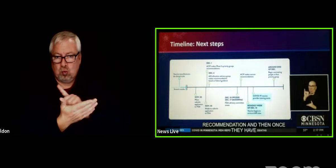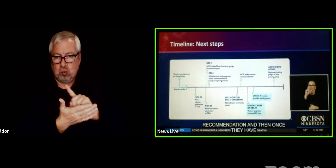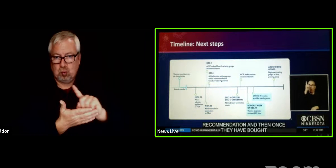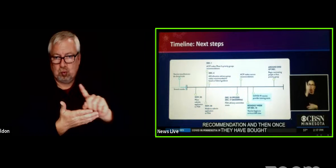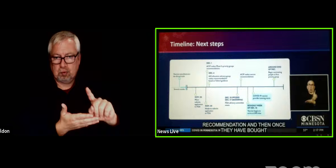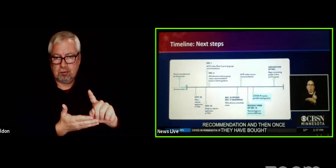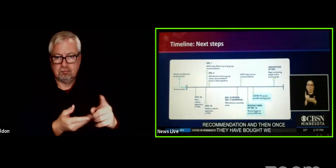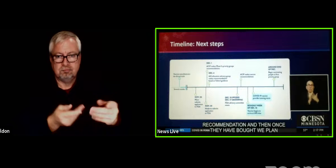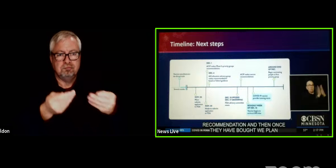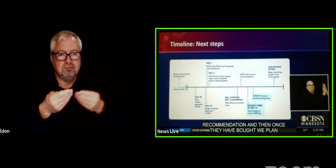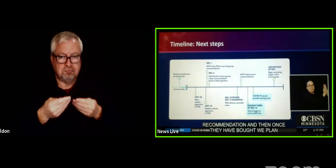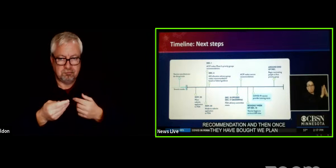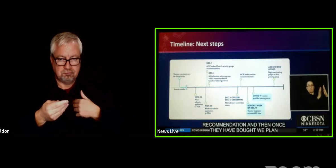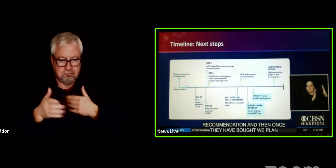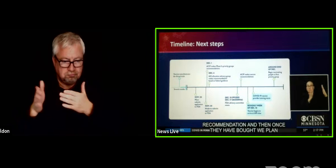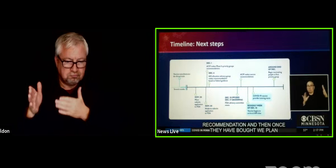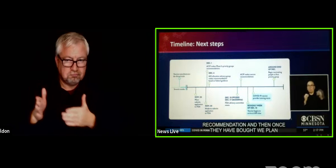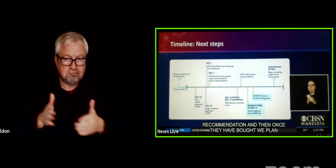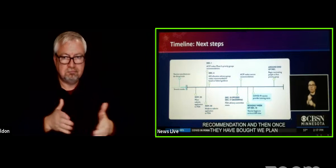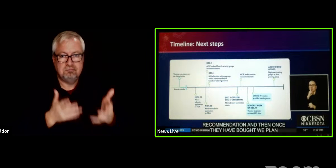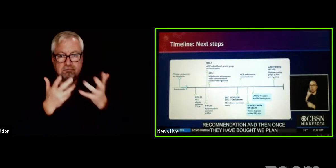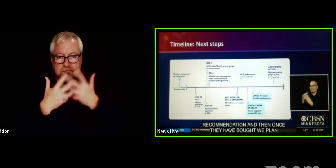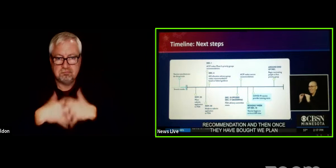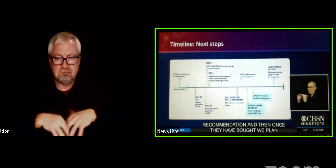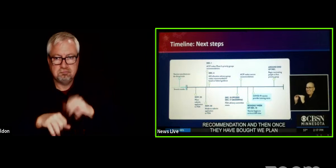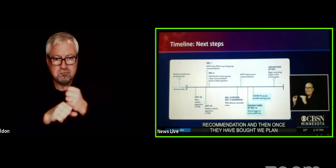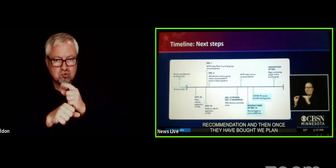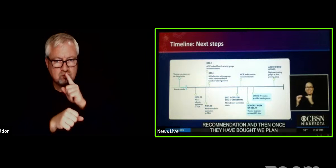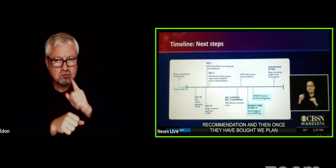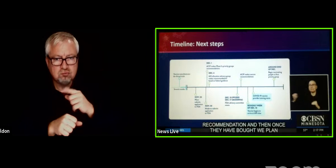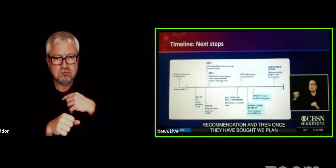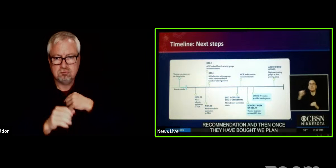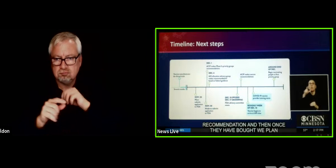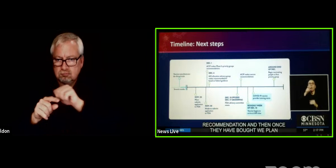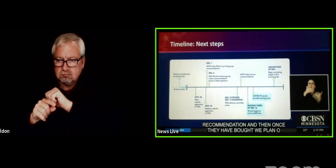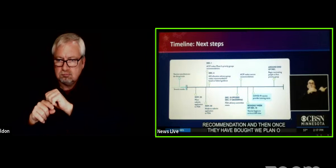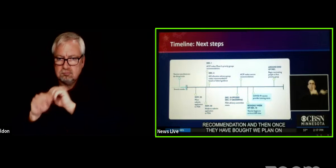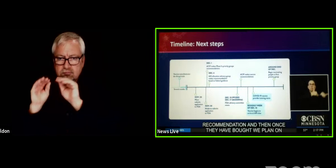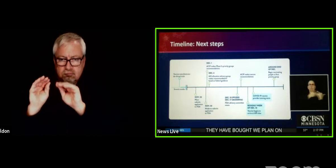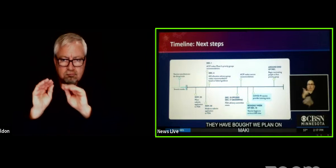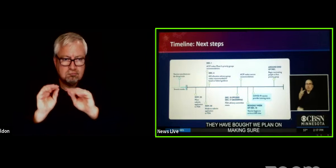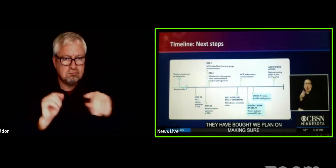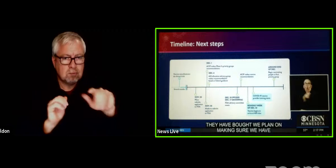PROVIDER EDUCATION AND ALL OF THOSE THINGS IN PLACE, SO WE ANTICIPATE THAT IT WILL TAKE ABOUT A WEEK FROM THE